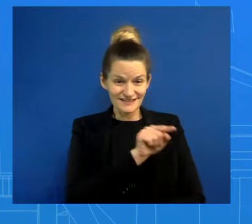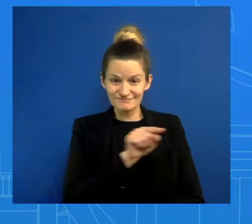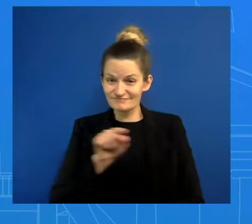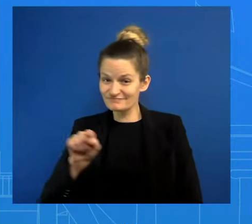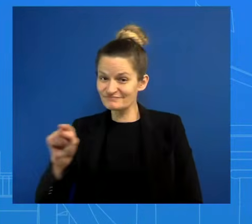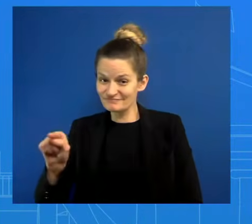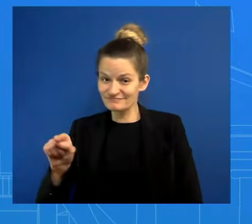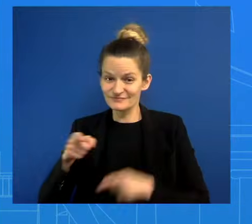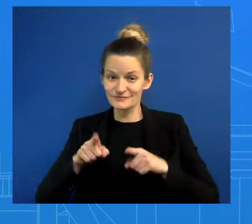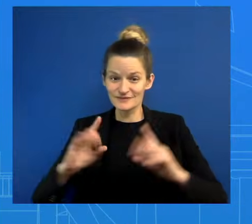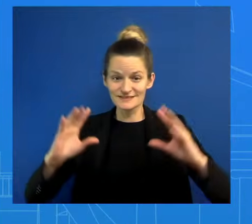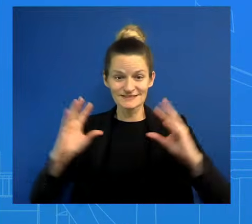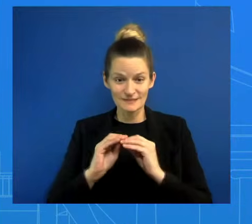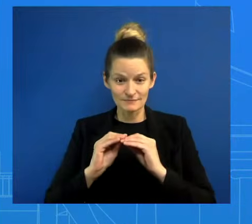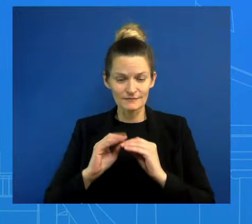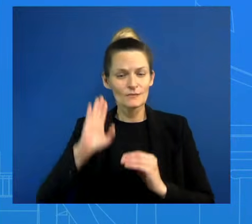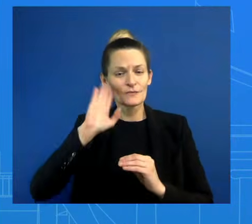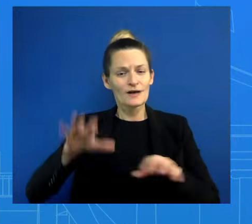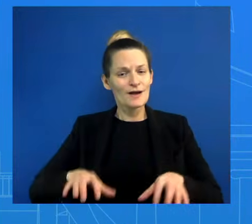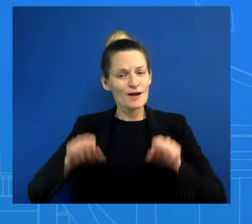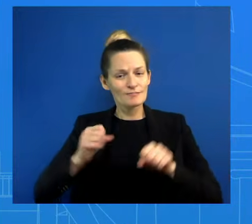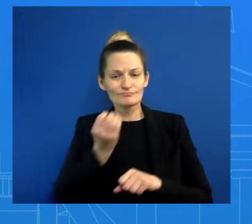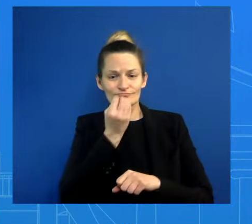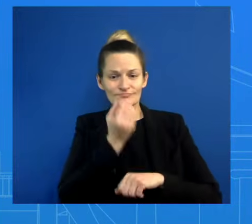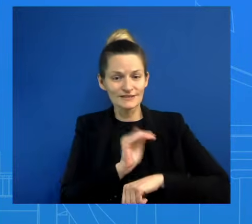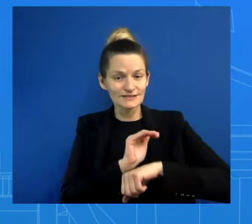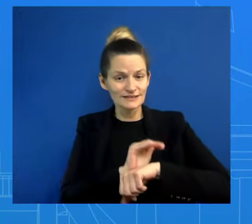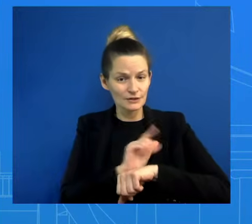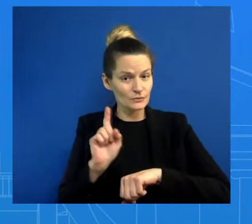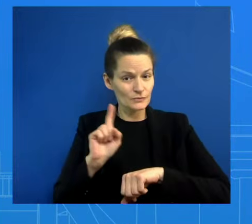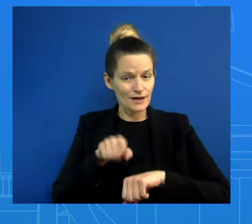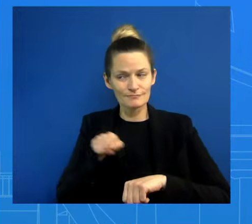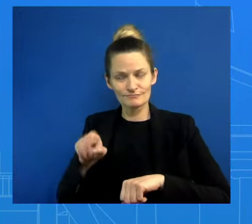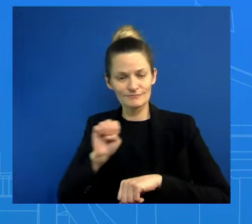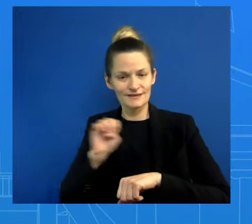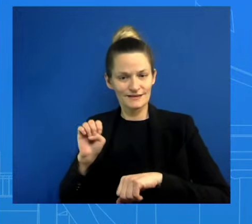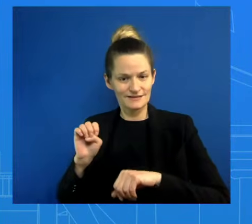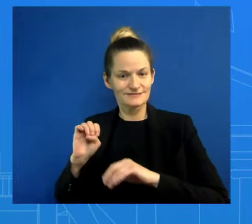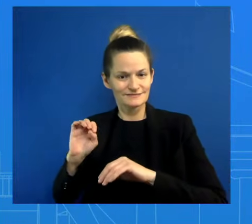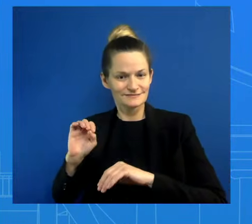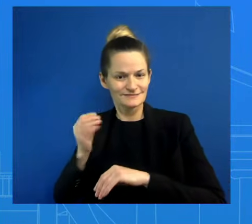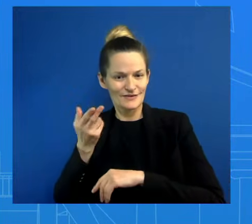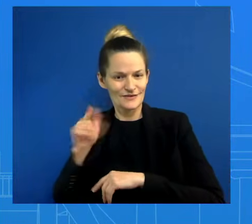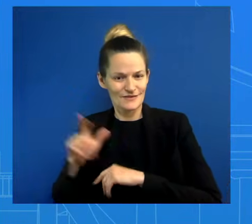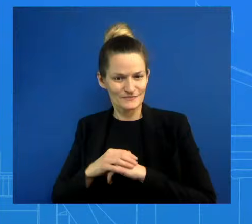The President will also observe the 10th anniversary since the tragic Sandy Hook shooting.